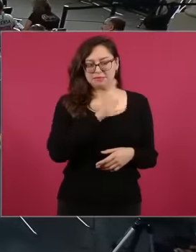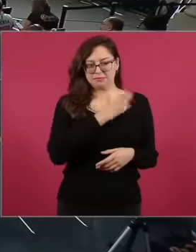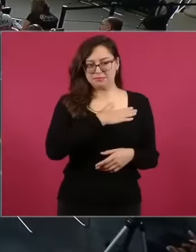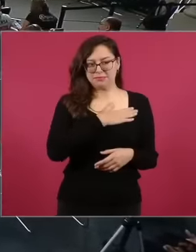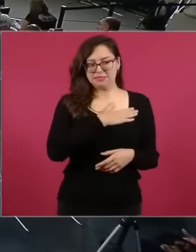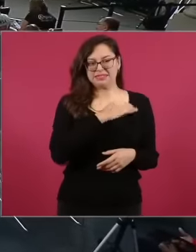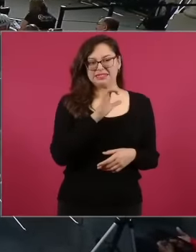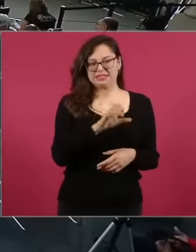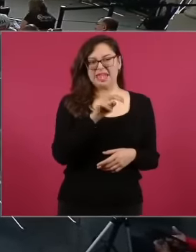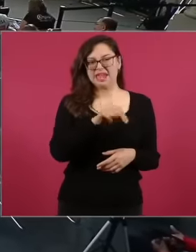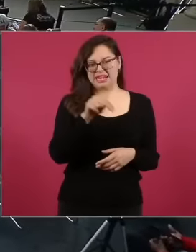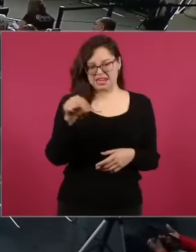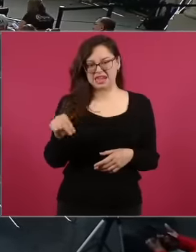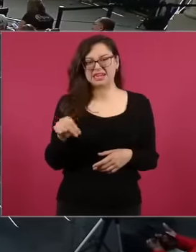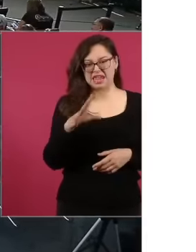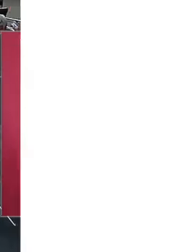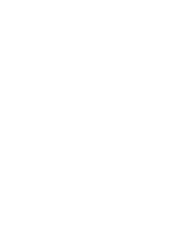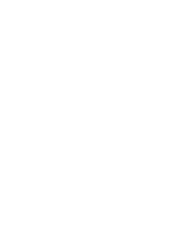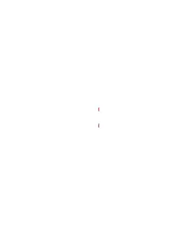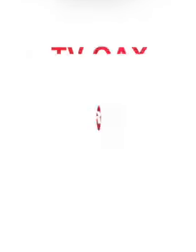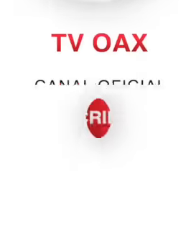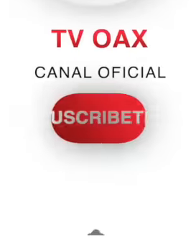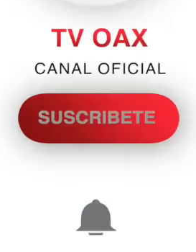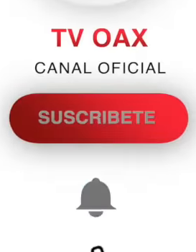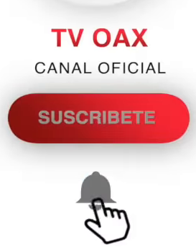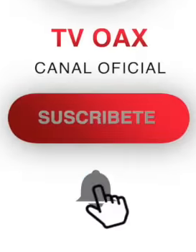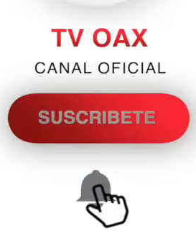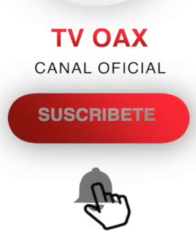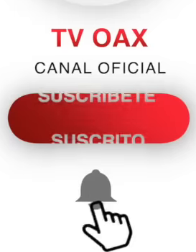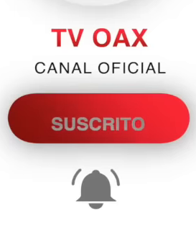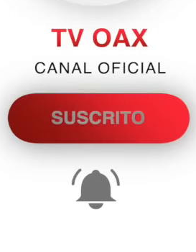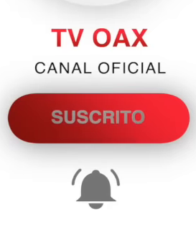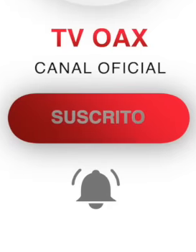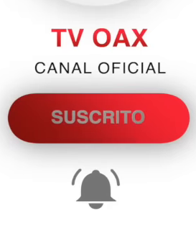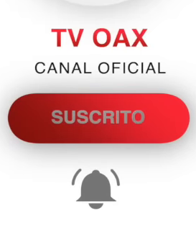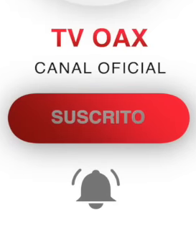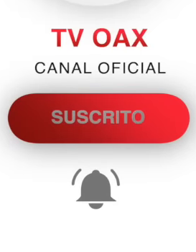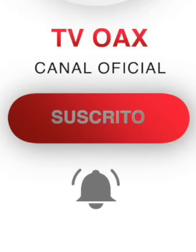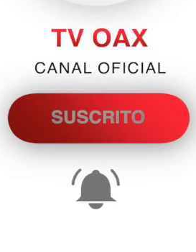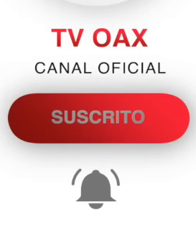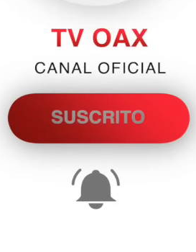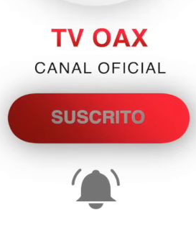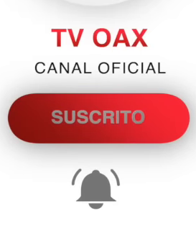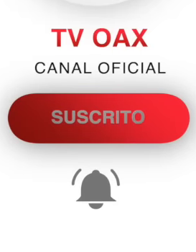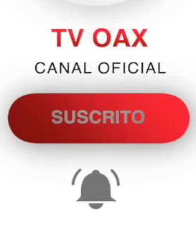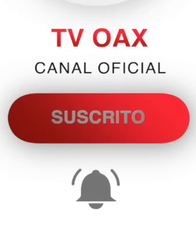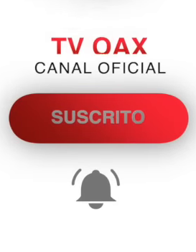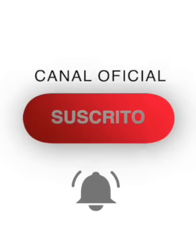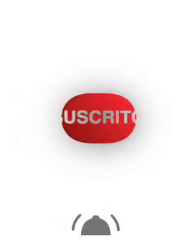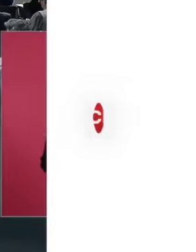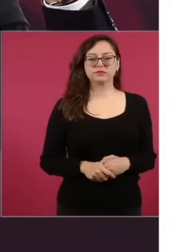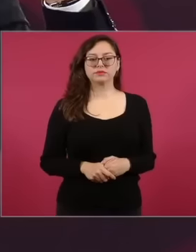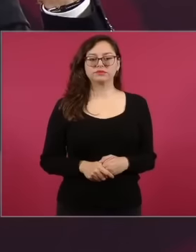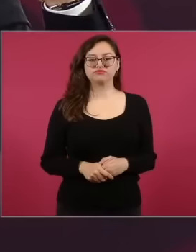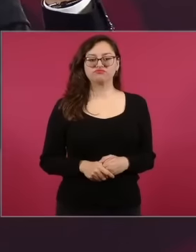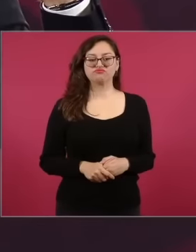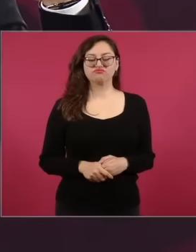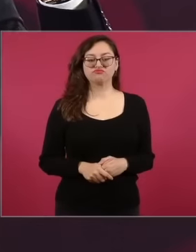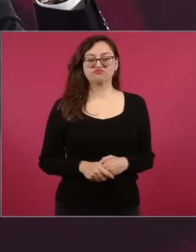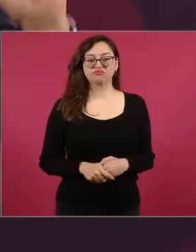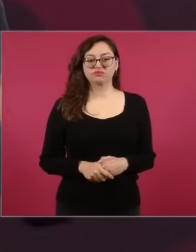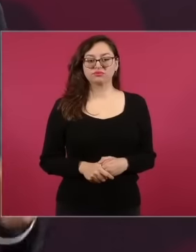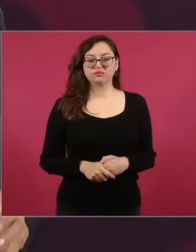Spanish and there was a break because even in that there are